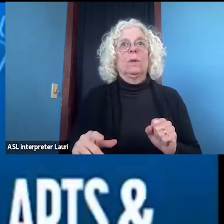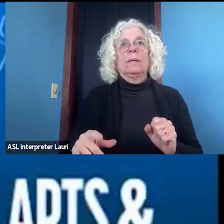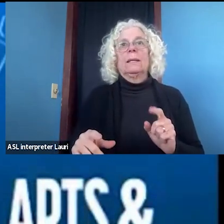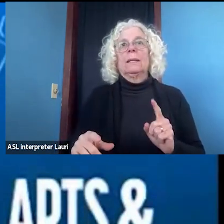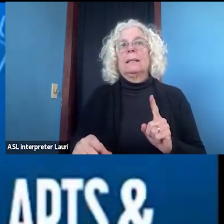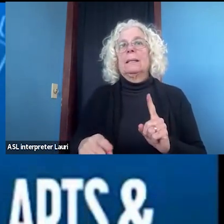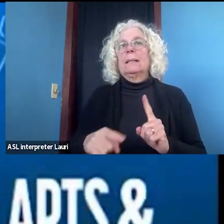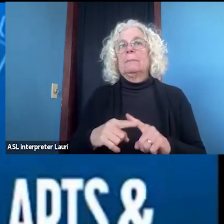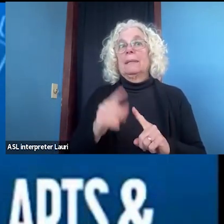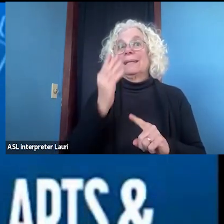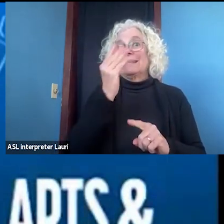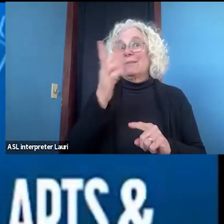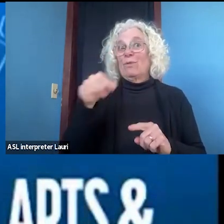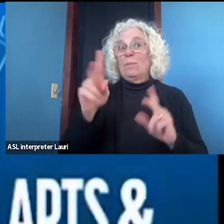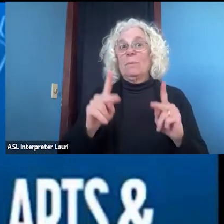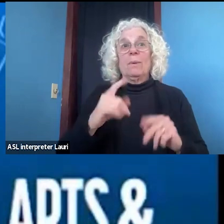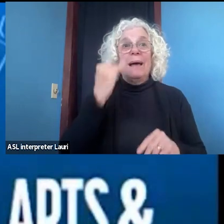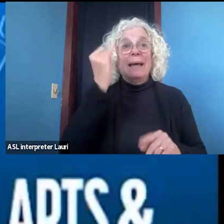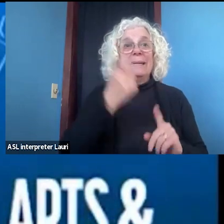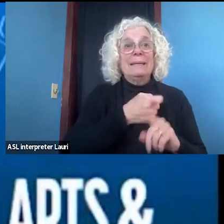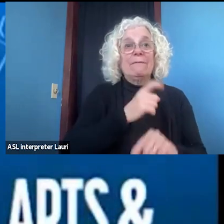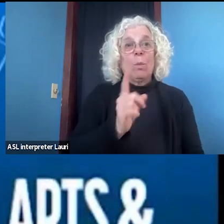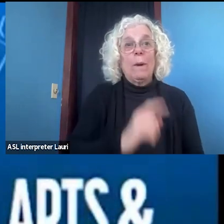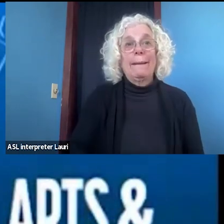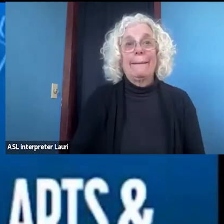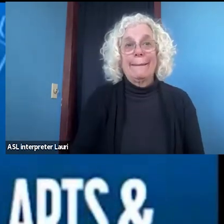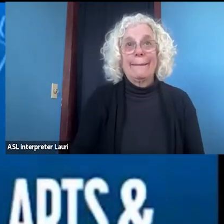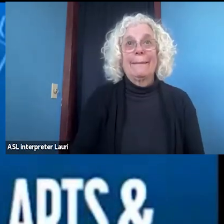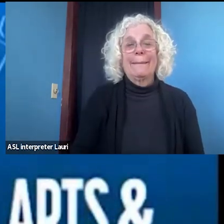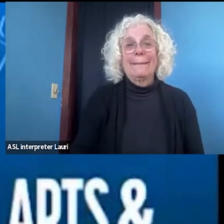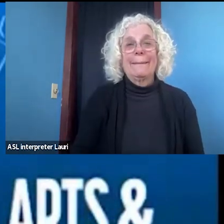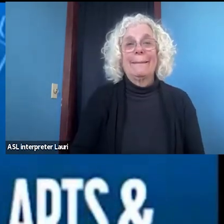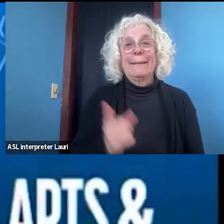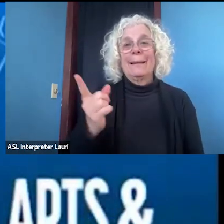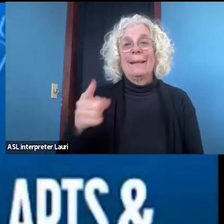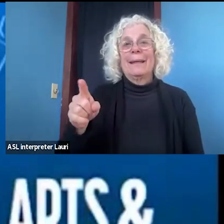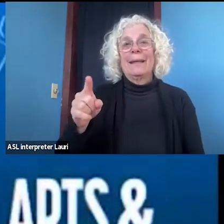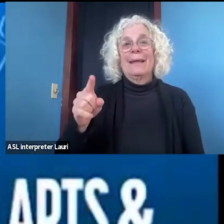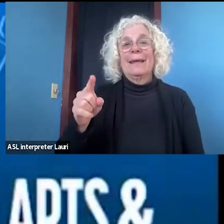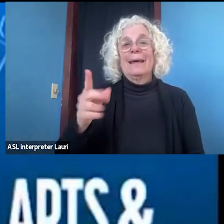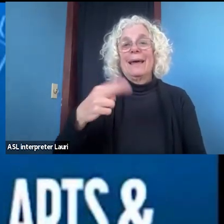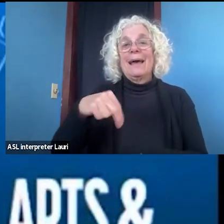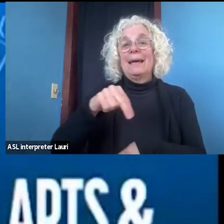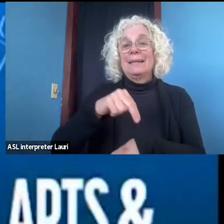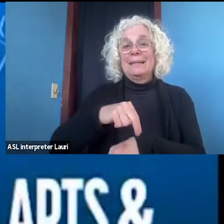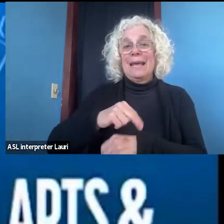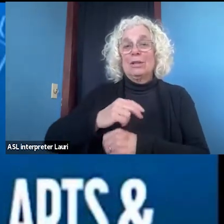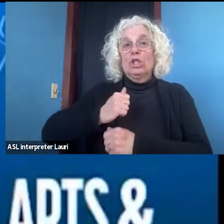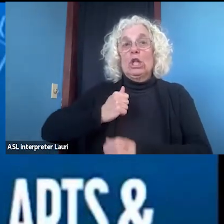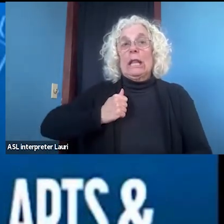We actually got the idea for this tool, from a national Canadian Dance Association a number of years back.